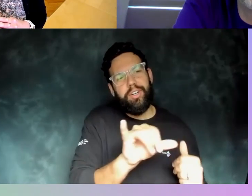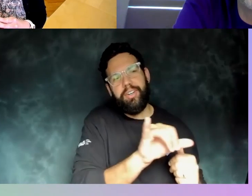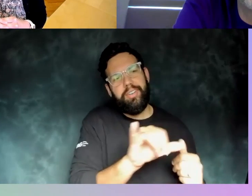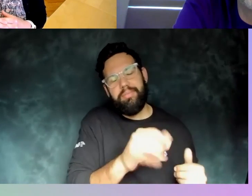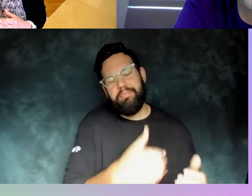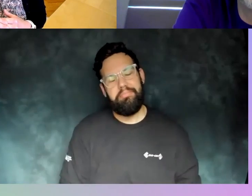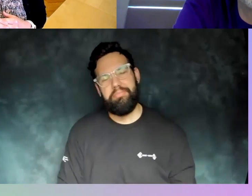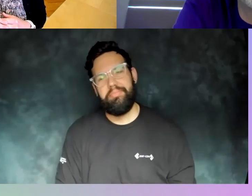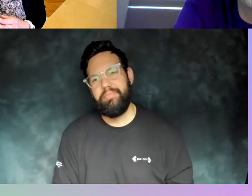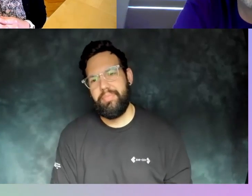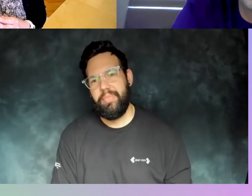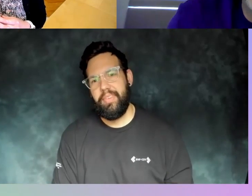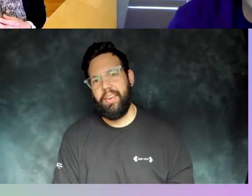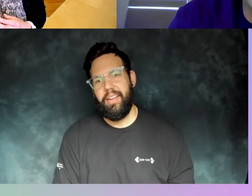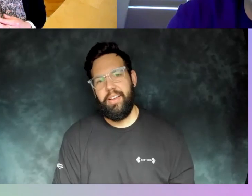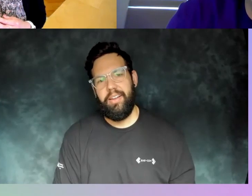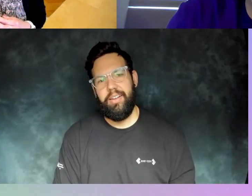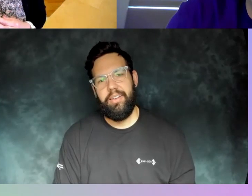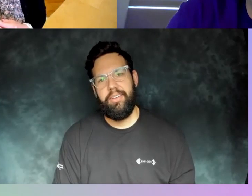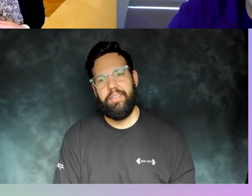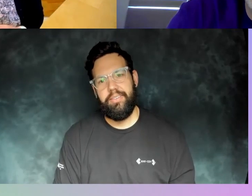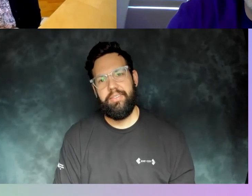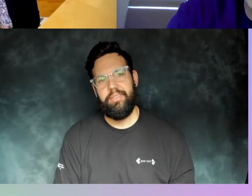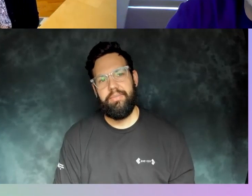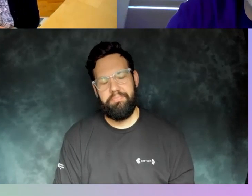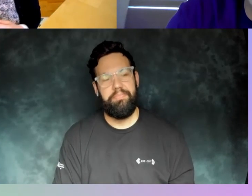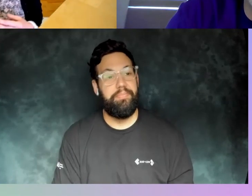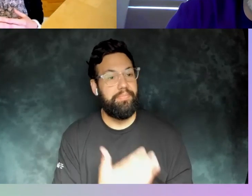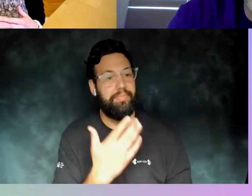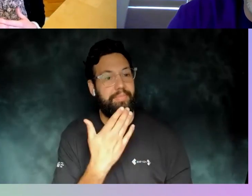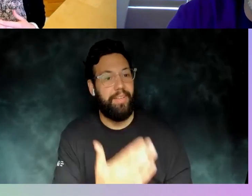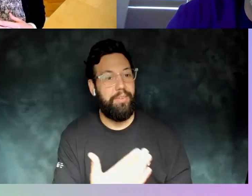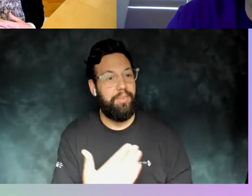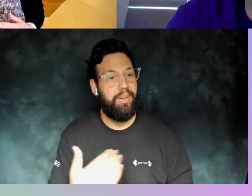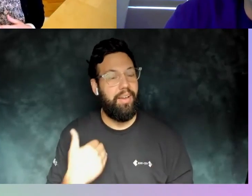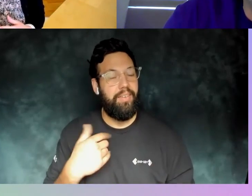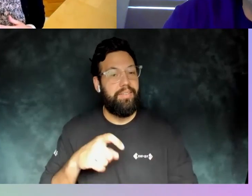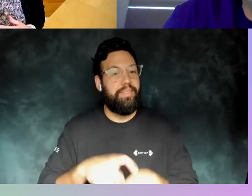functions, so if is it supposed to be annotated differently, and what is your take on links versus buttons